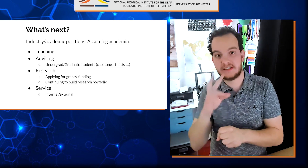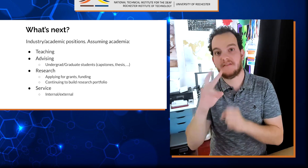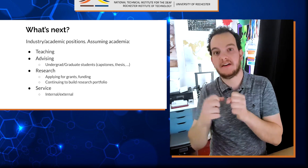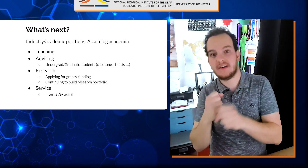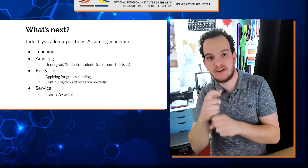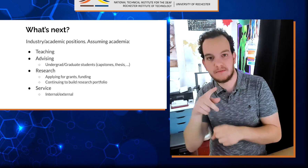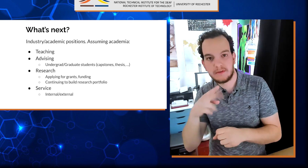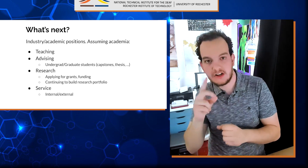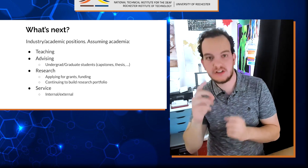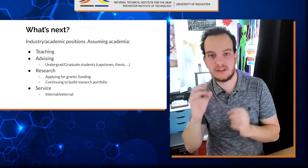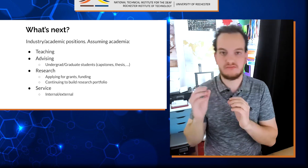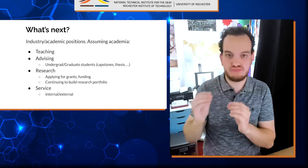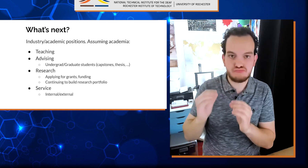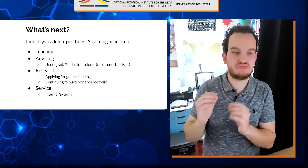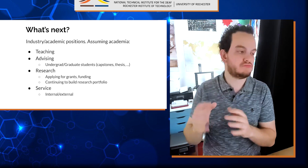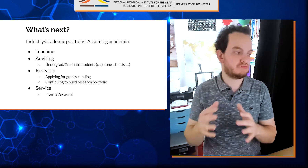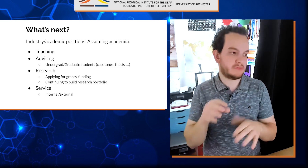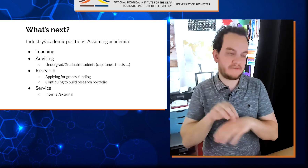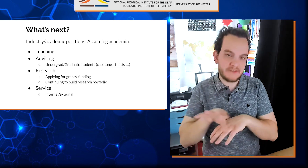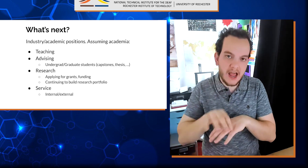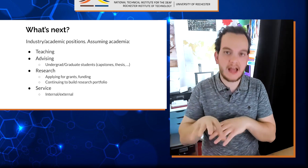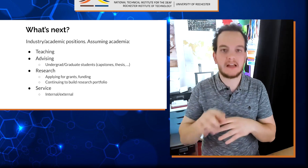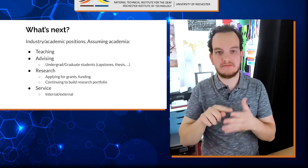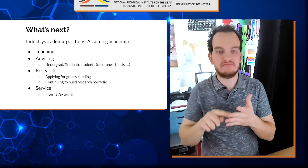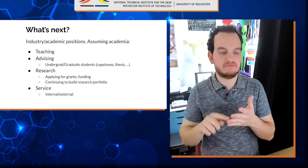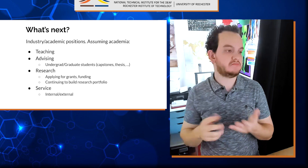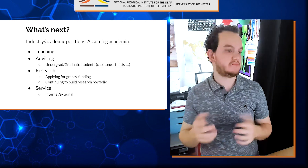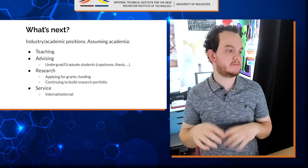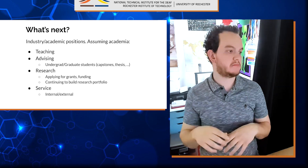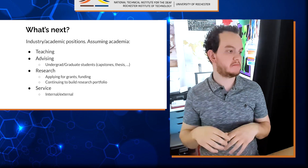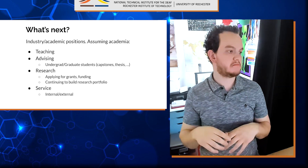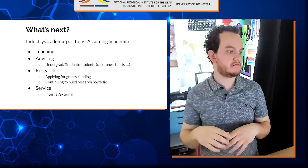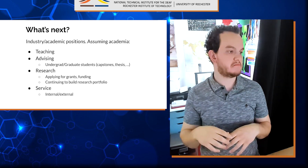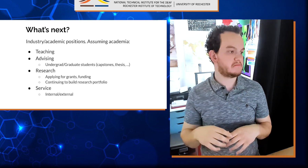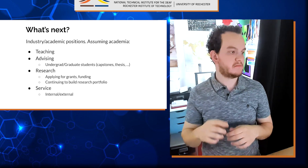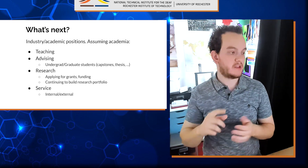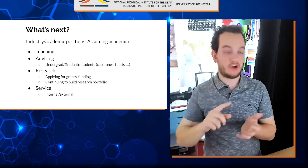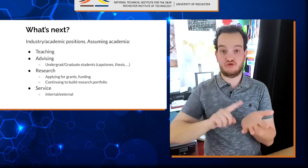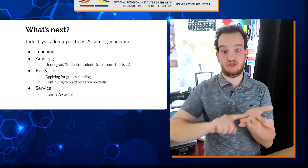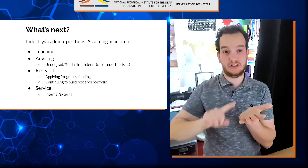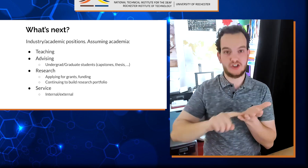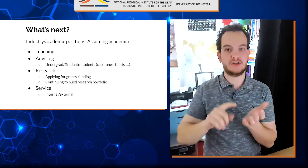for potentially 5 to 7 years for Ph.D. students, giving them advice and support.